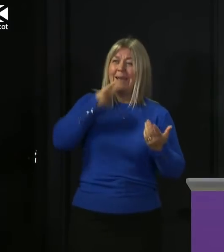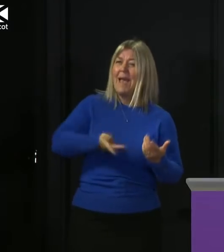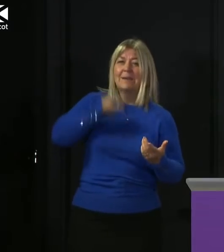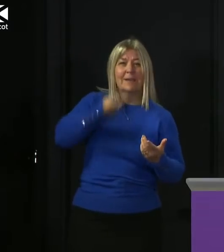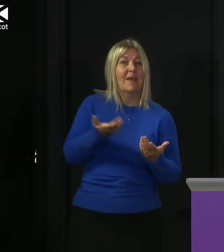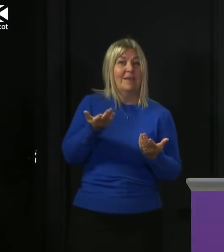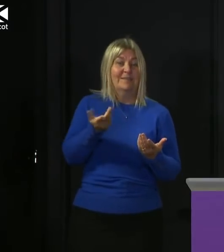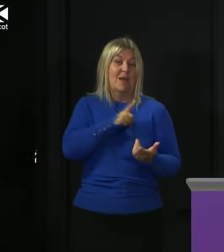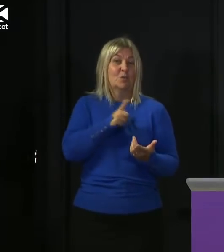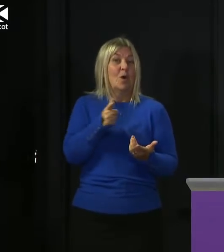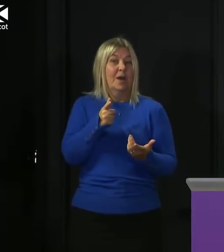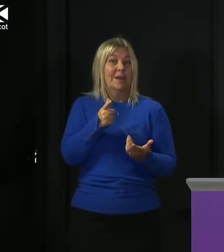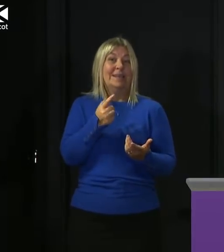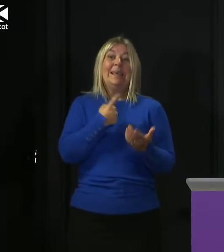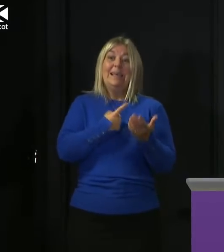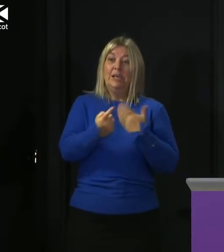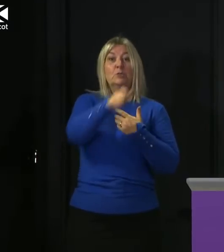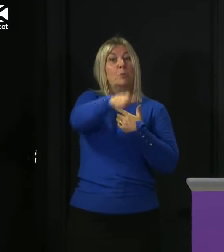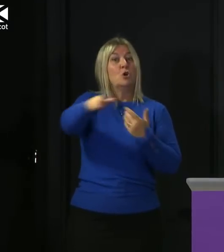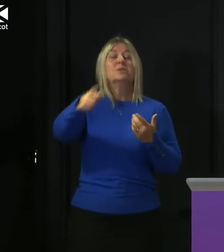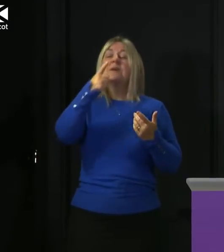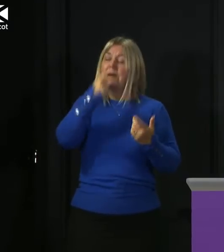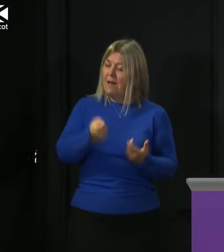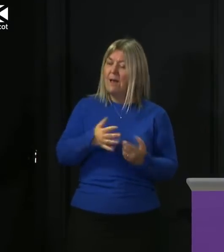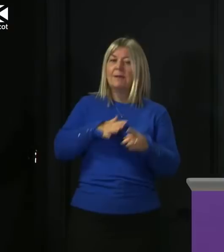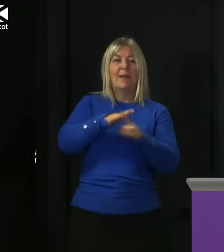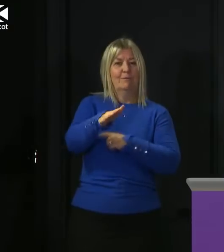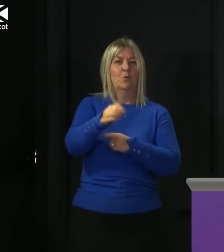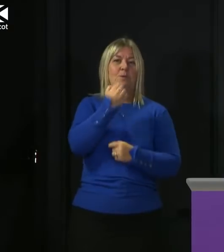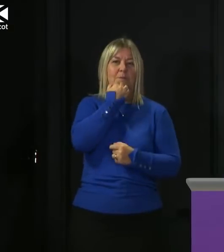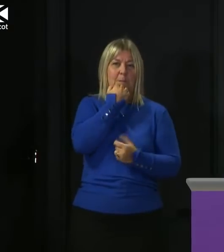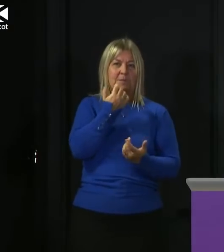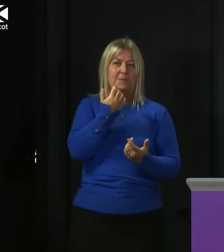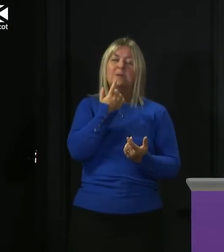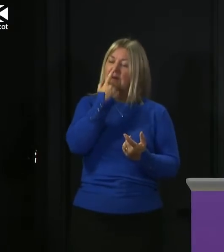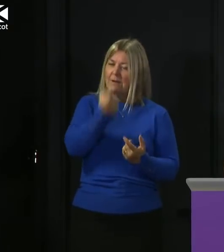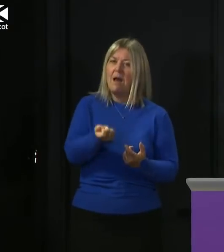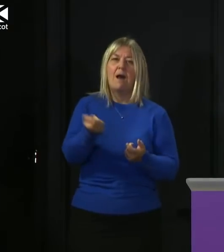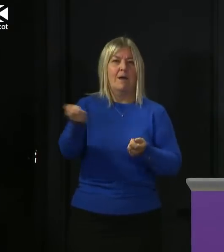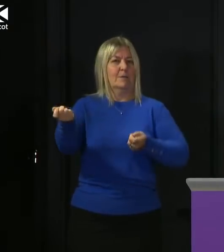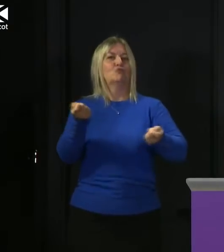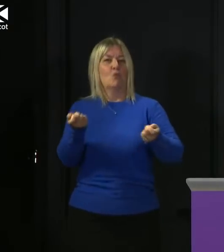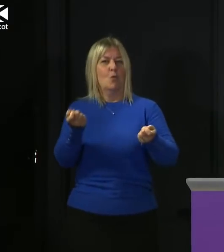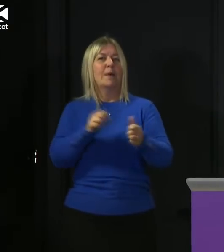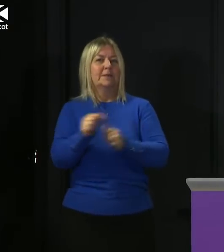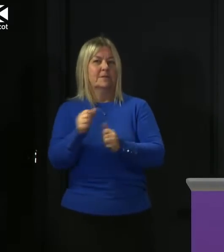can influence the picture we see in the weeks to come. If we don't abide by these restrictions, if